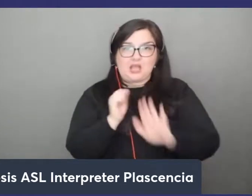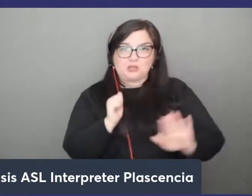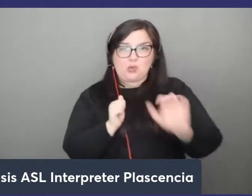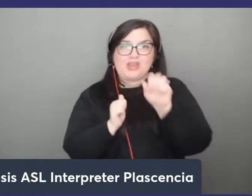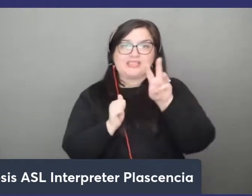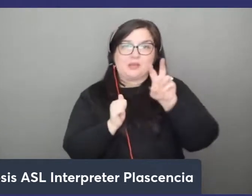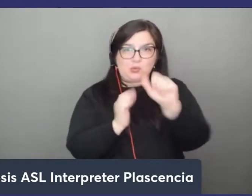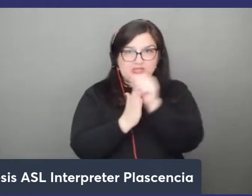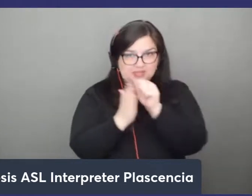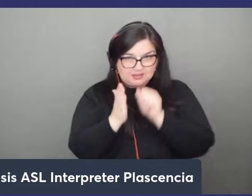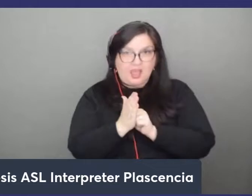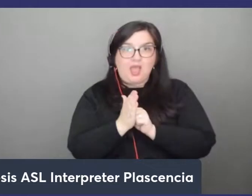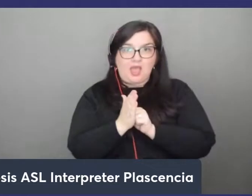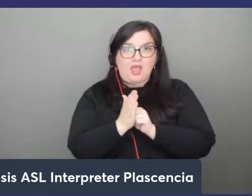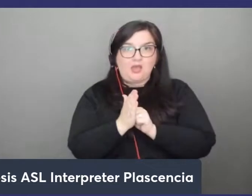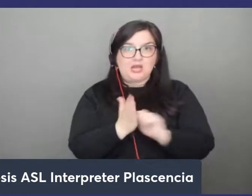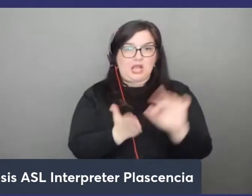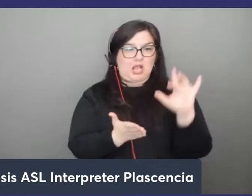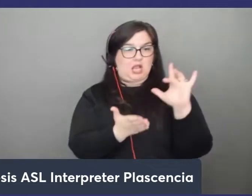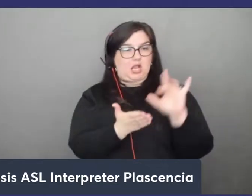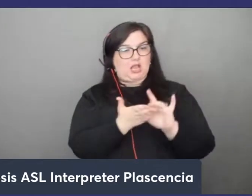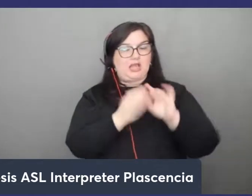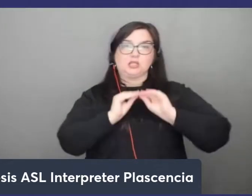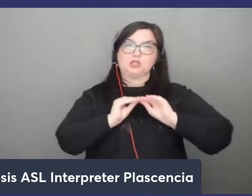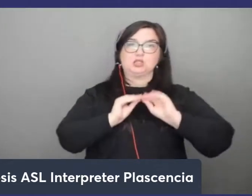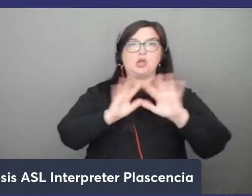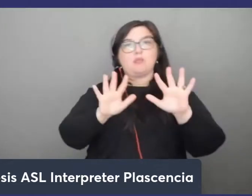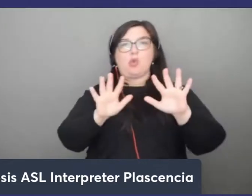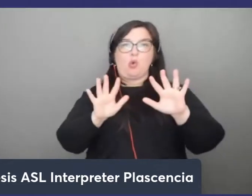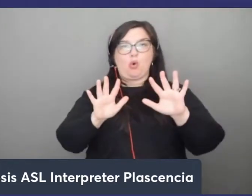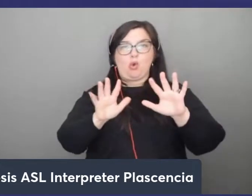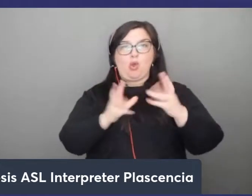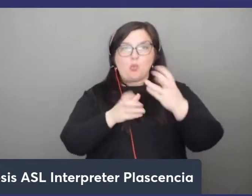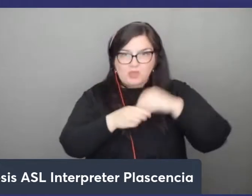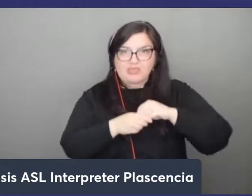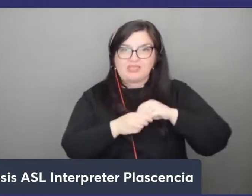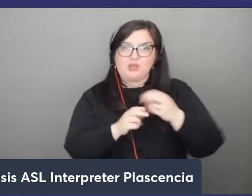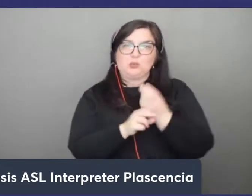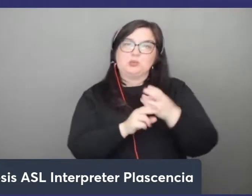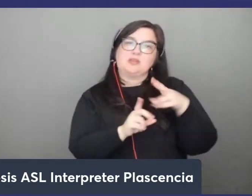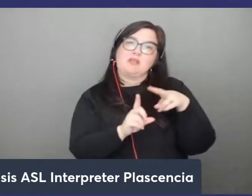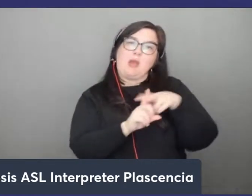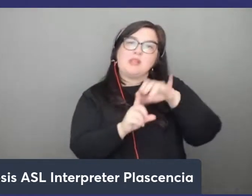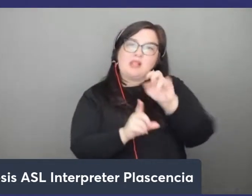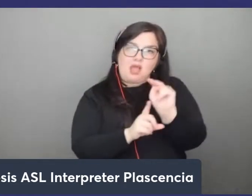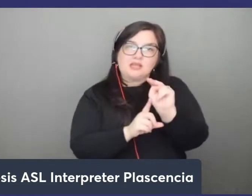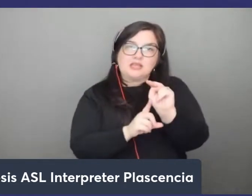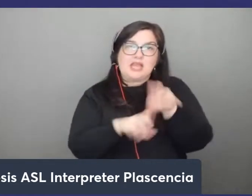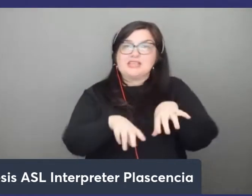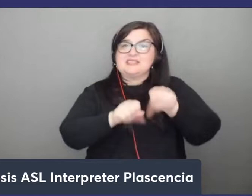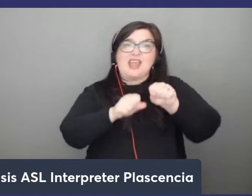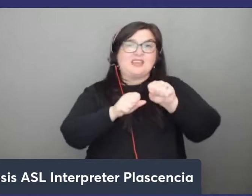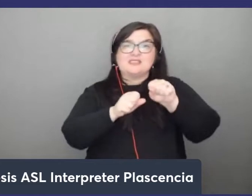and then hit Deploy within this engine, within this plugin. And then the plugin takes care of the rest of it.